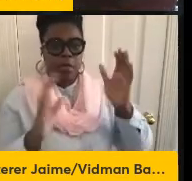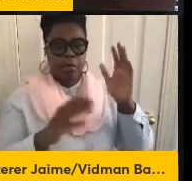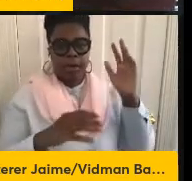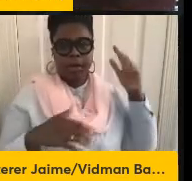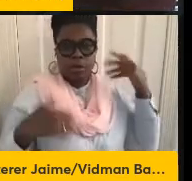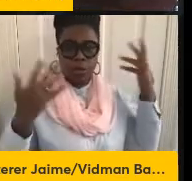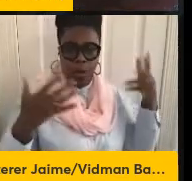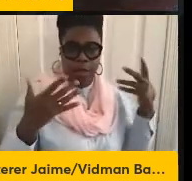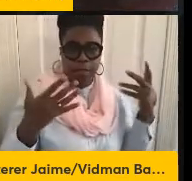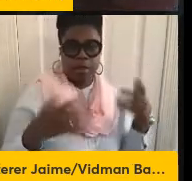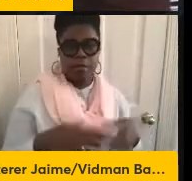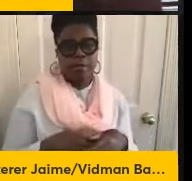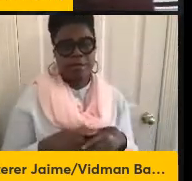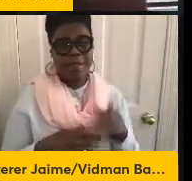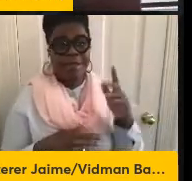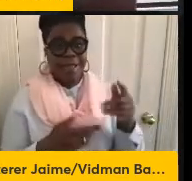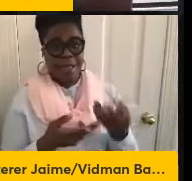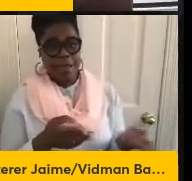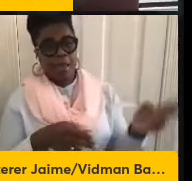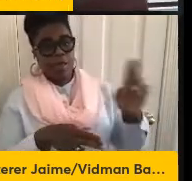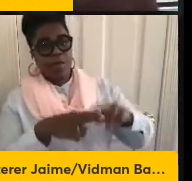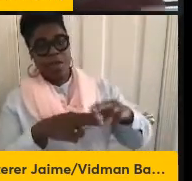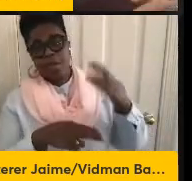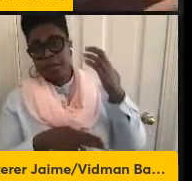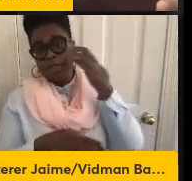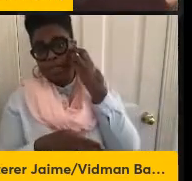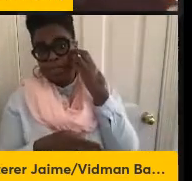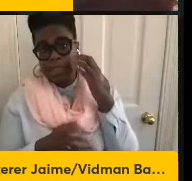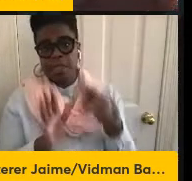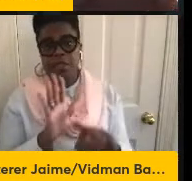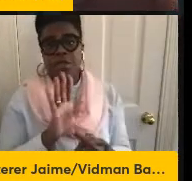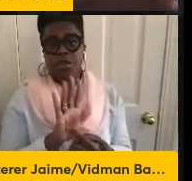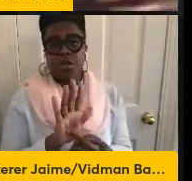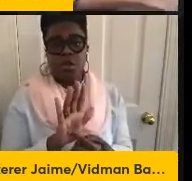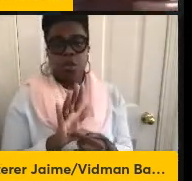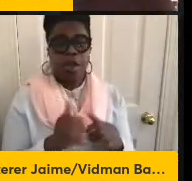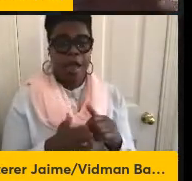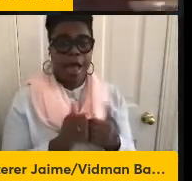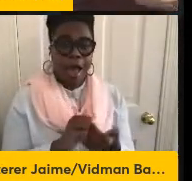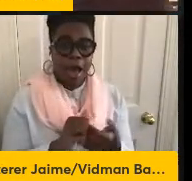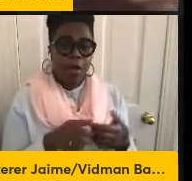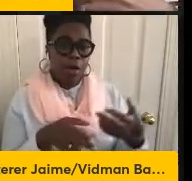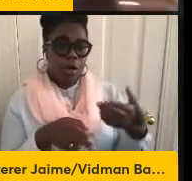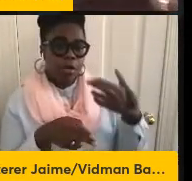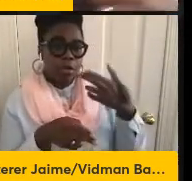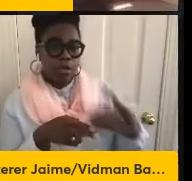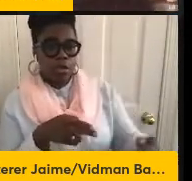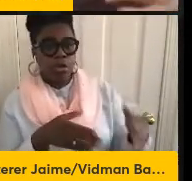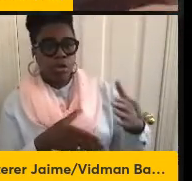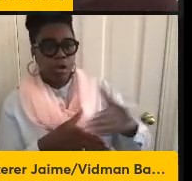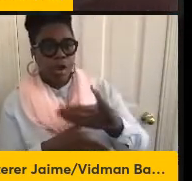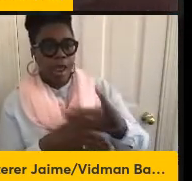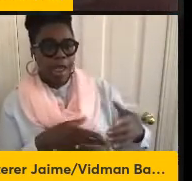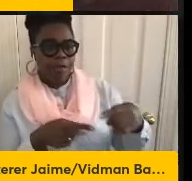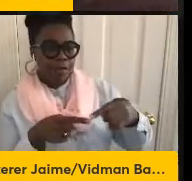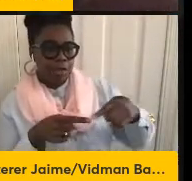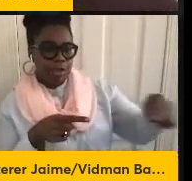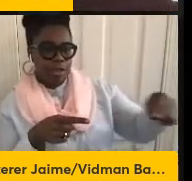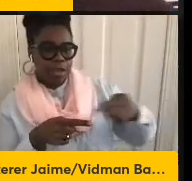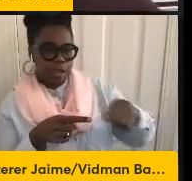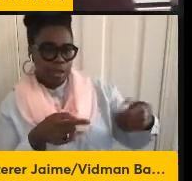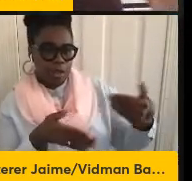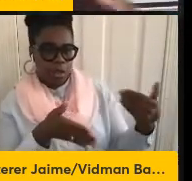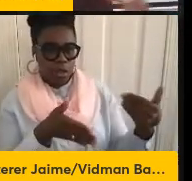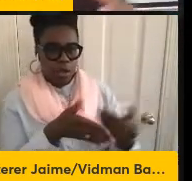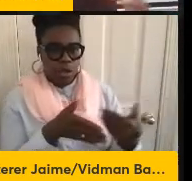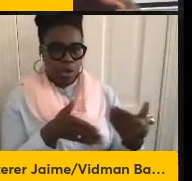greater density is evidence also by the shorter average distance to the nearest neighbor. So these cells are more compacted